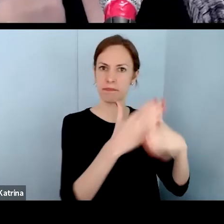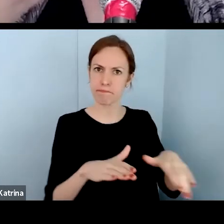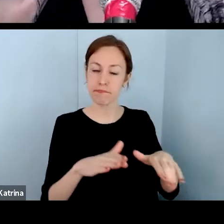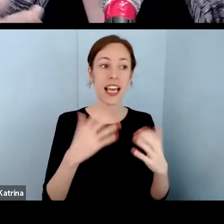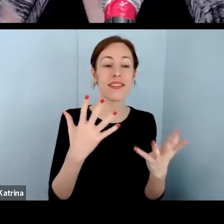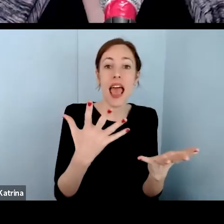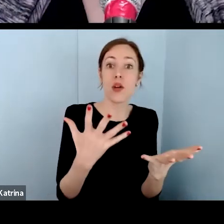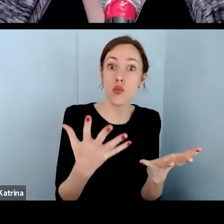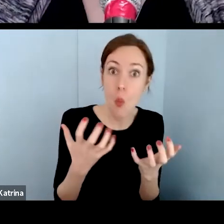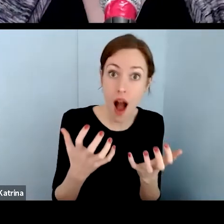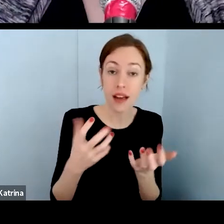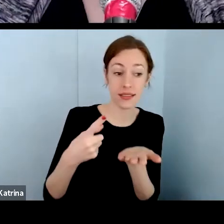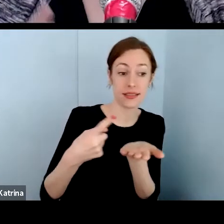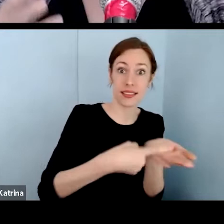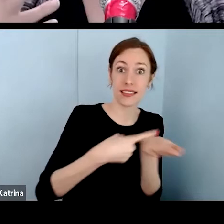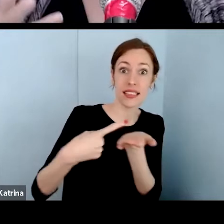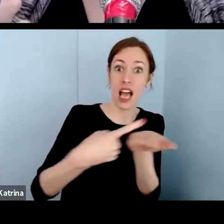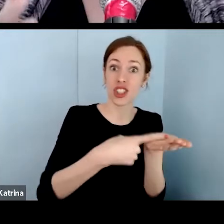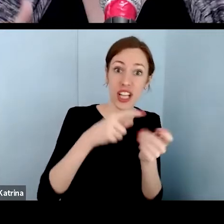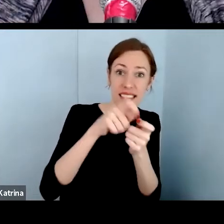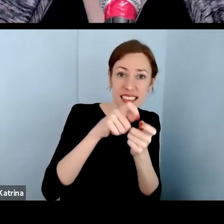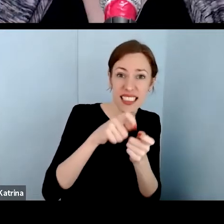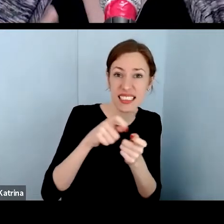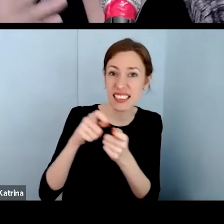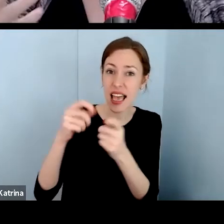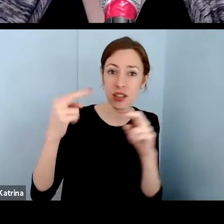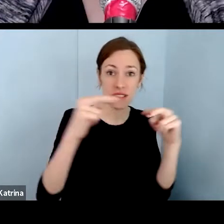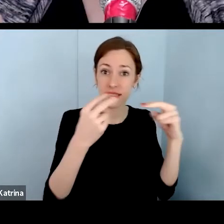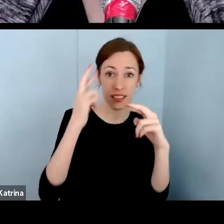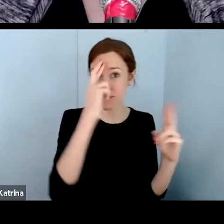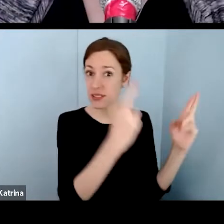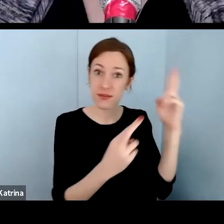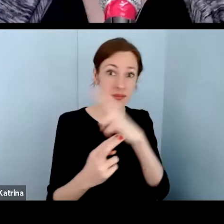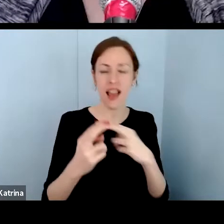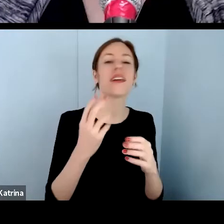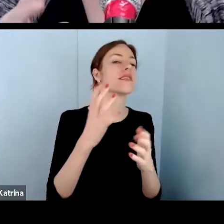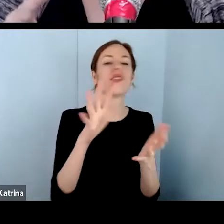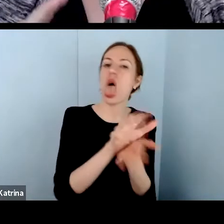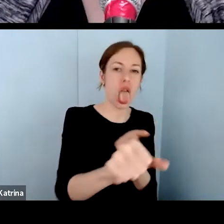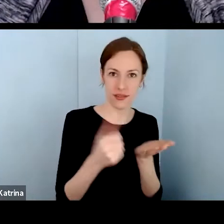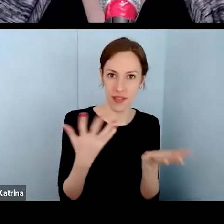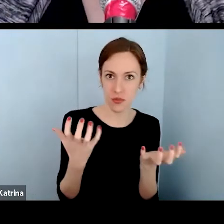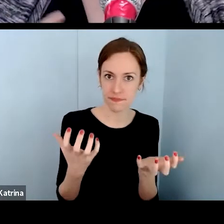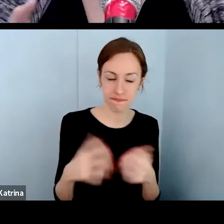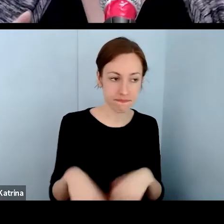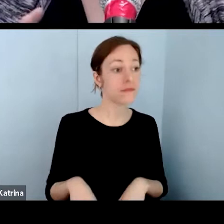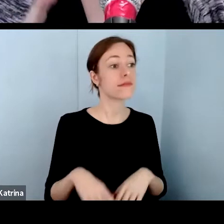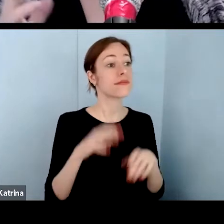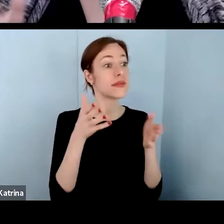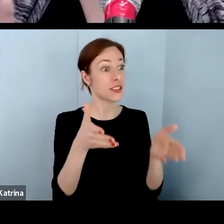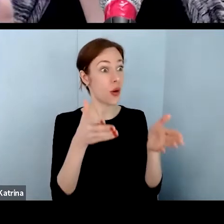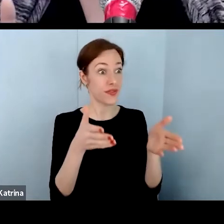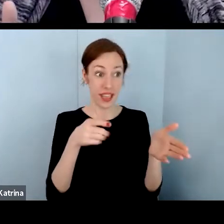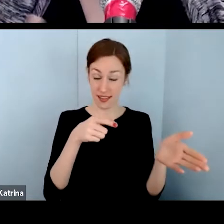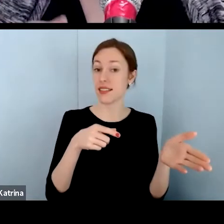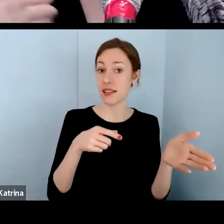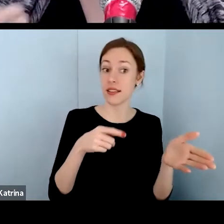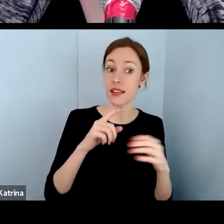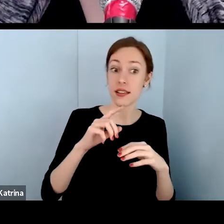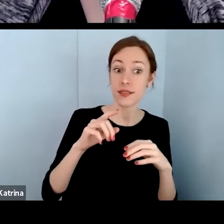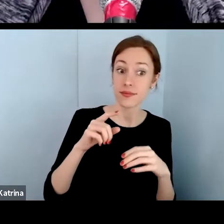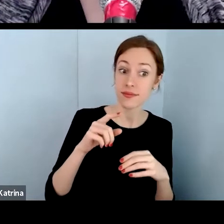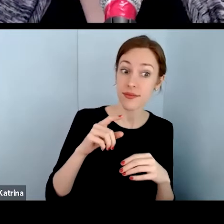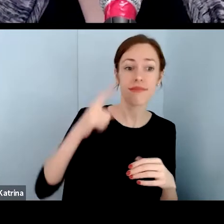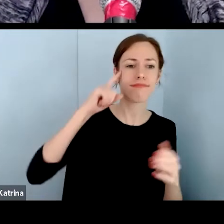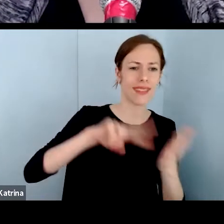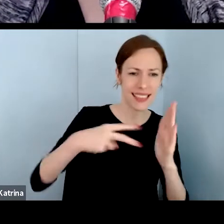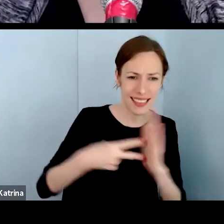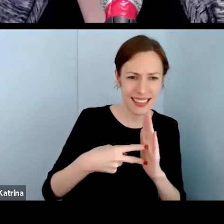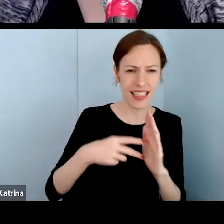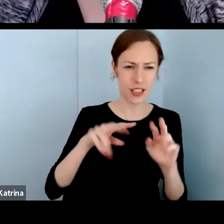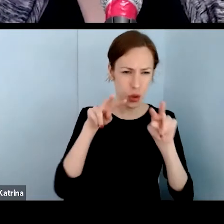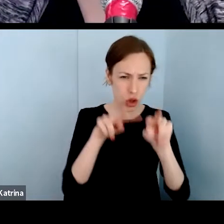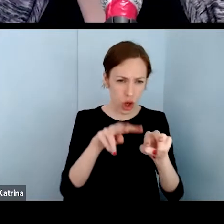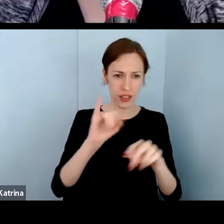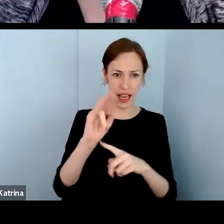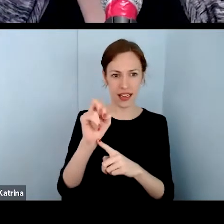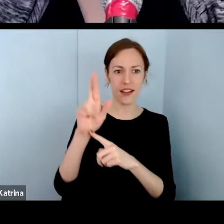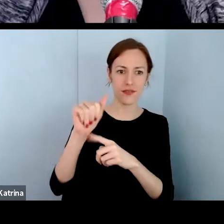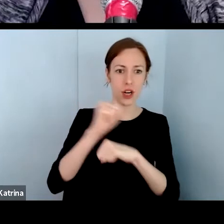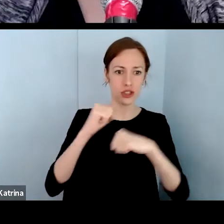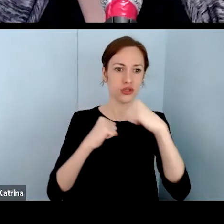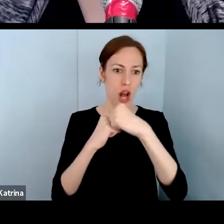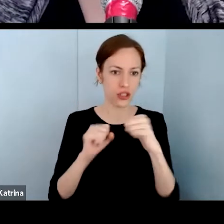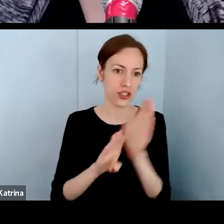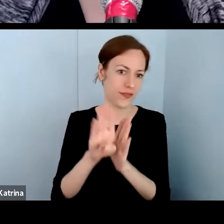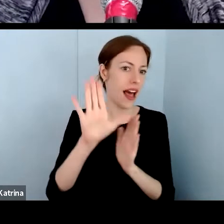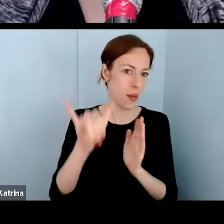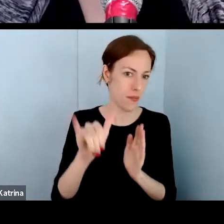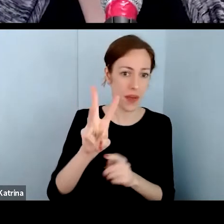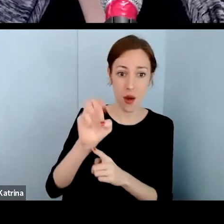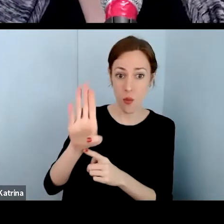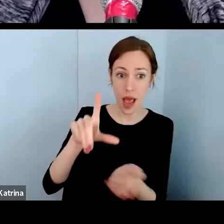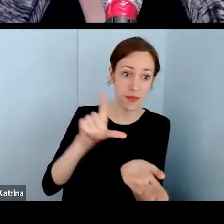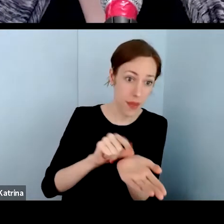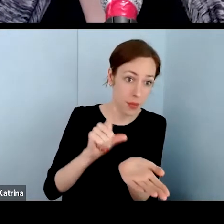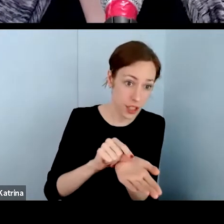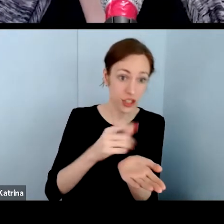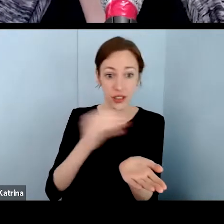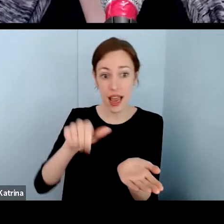So we wrote this piece, and we talked about this as the digital influence machine, which is the infrastructure of data collection and targeting capacities developed by ad platforms web publishers and other intermediaries which includes consumer monitoring